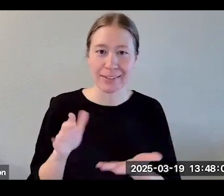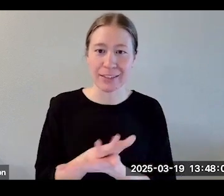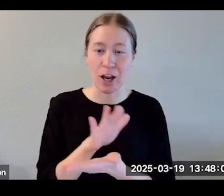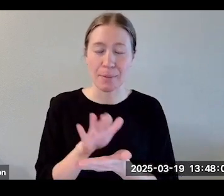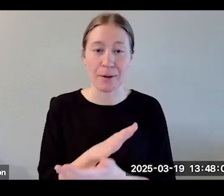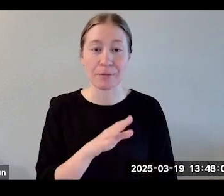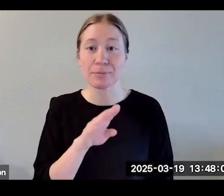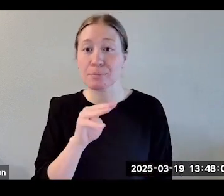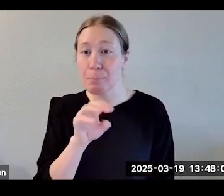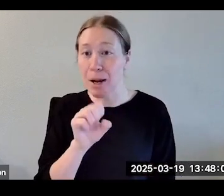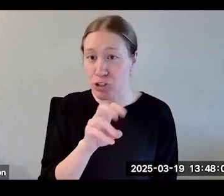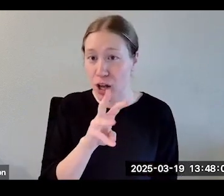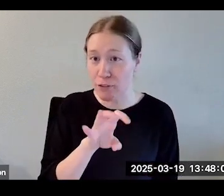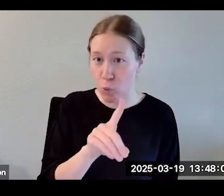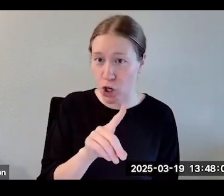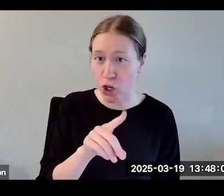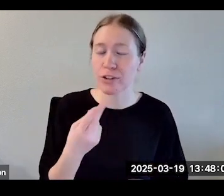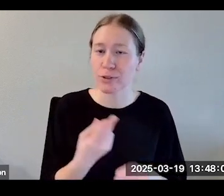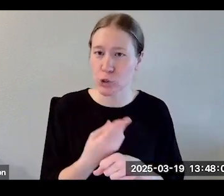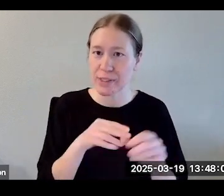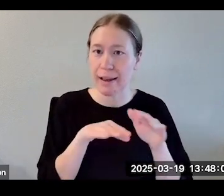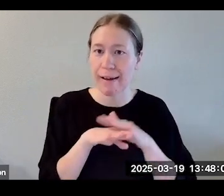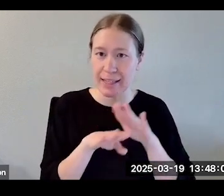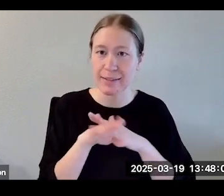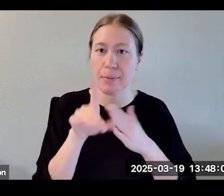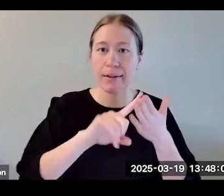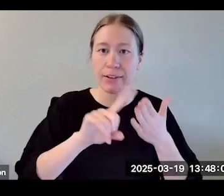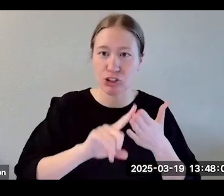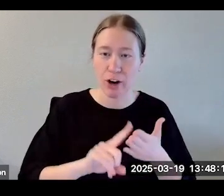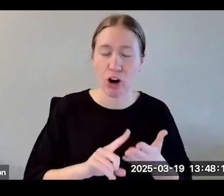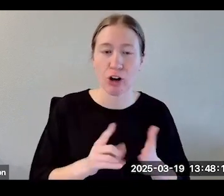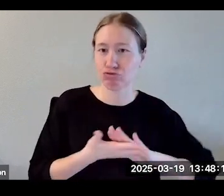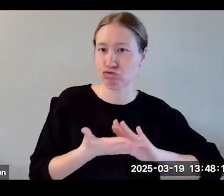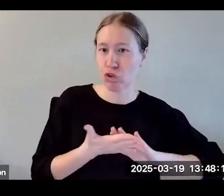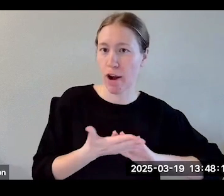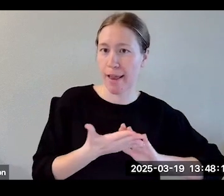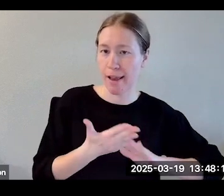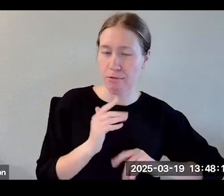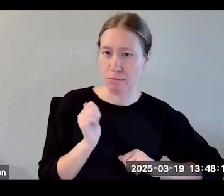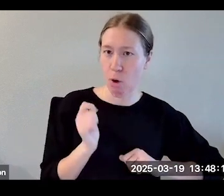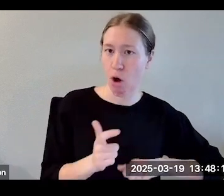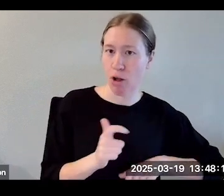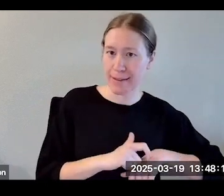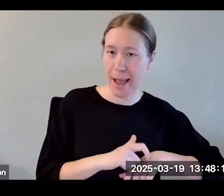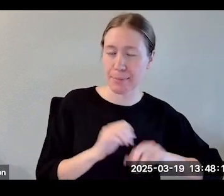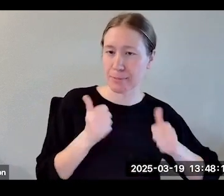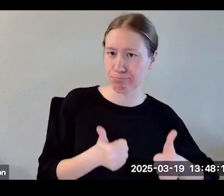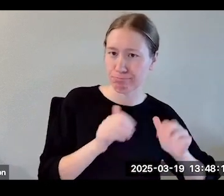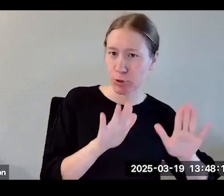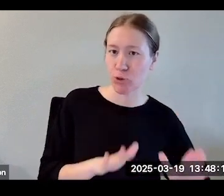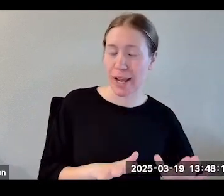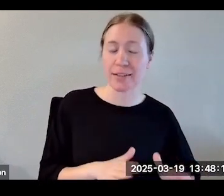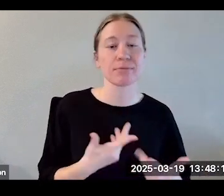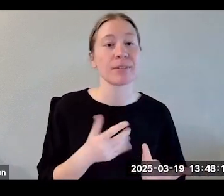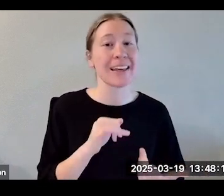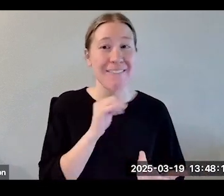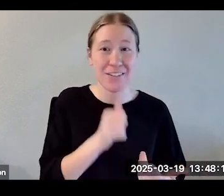using that accessibility checker, if you have it running at all times, that's great. If not, you can access it in the Review tab